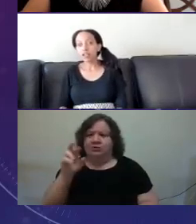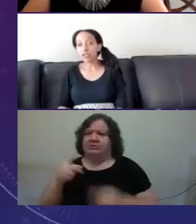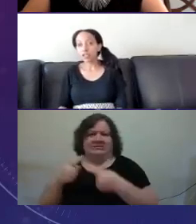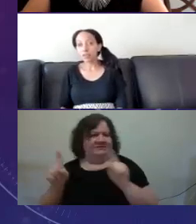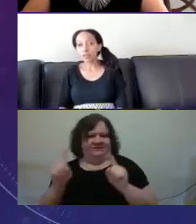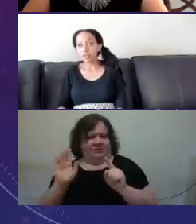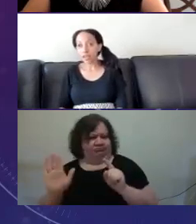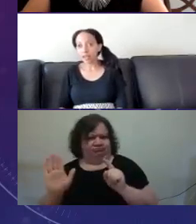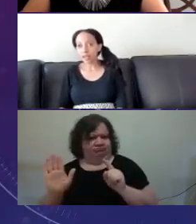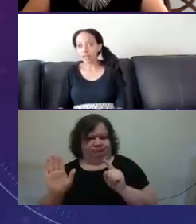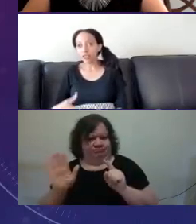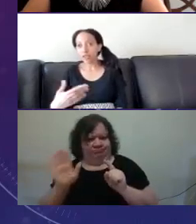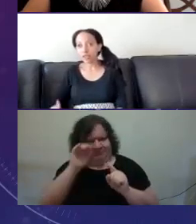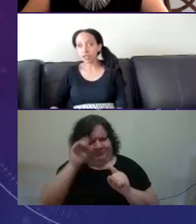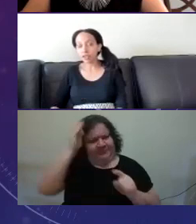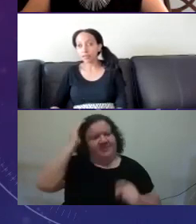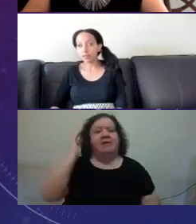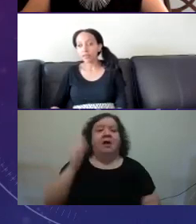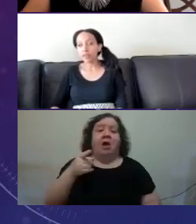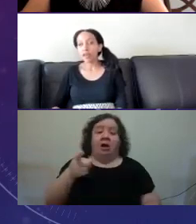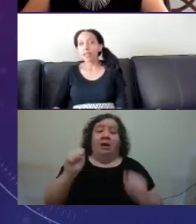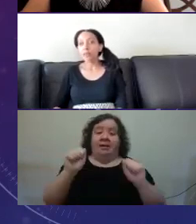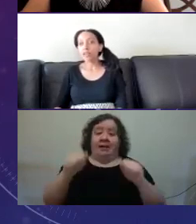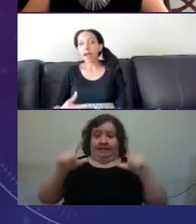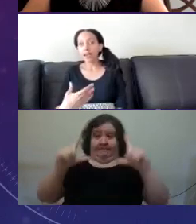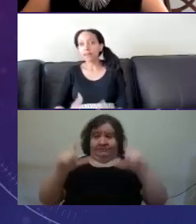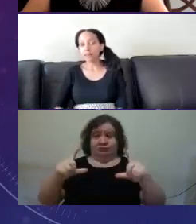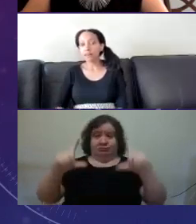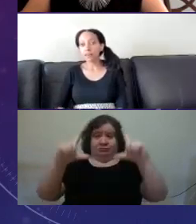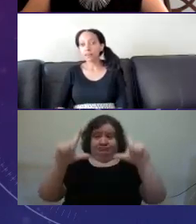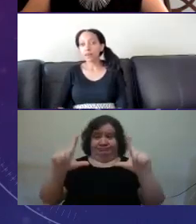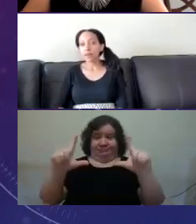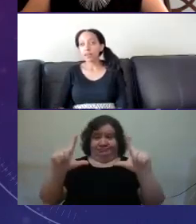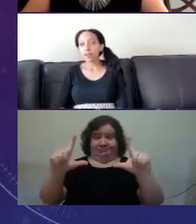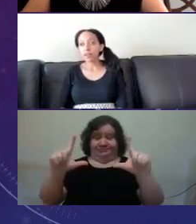description setting that you turn on then when you add a photo there is an